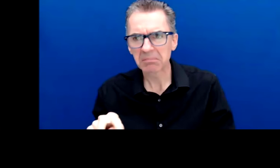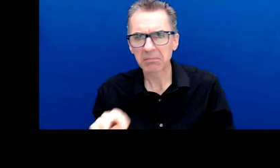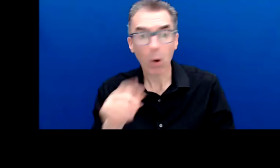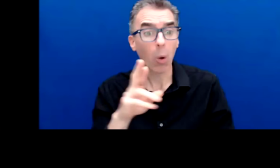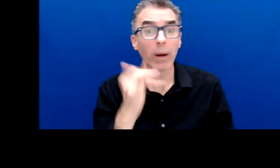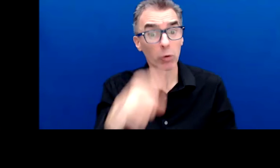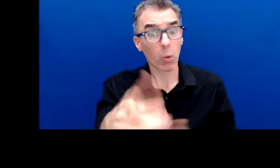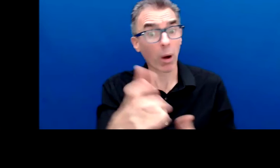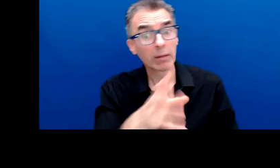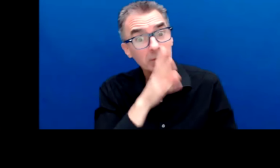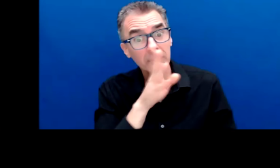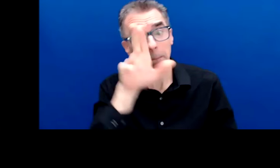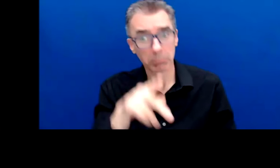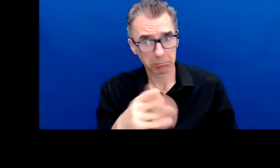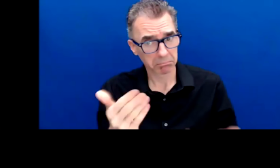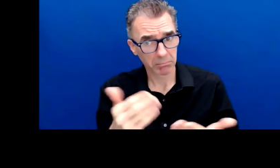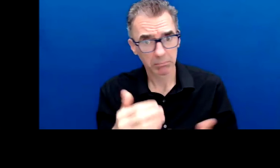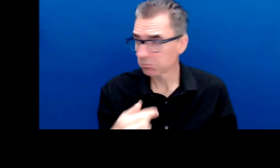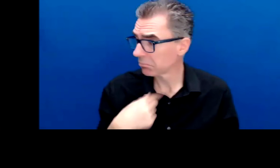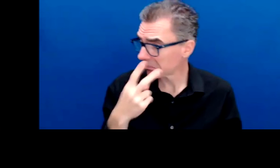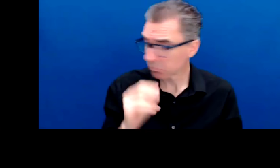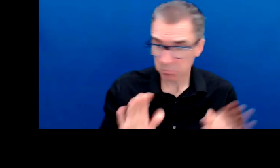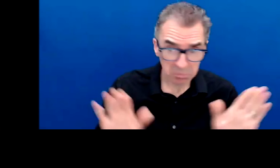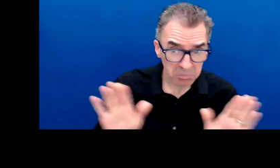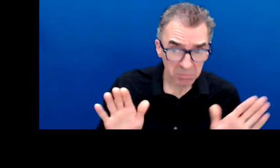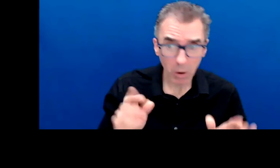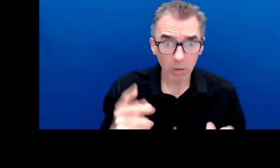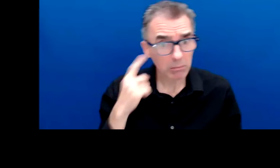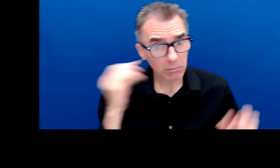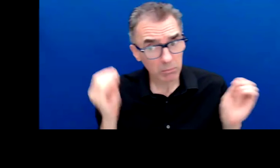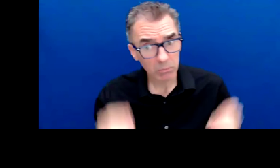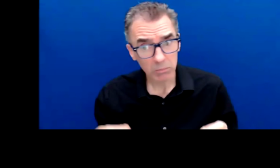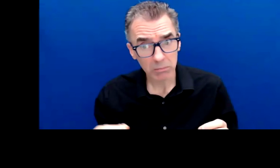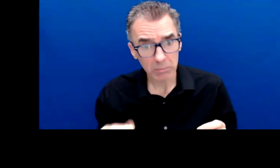Okay. Yeah. Seeing no hands raised. So some comments that people have used it to.